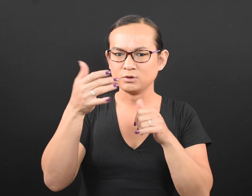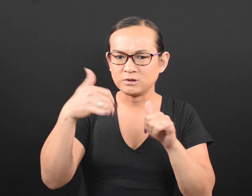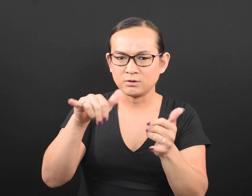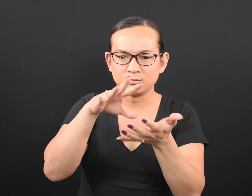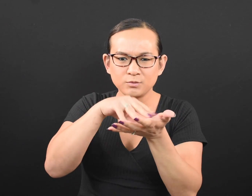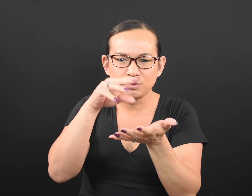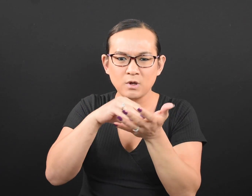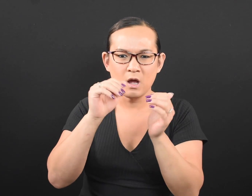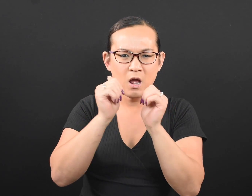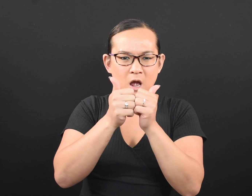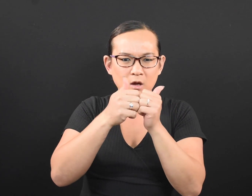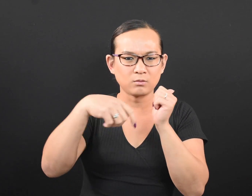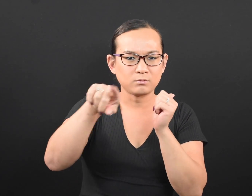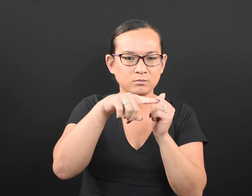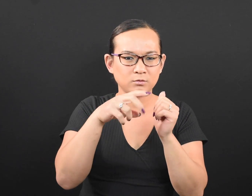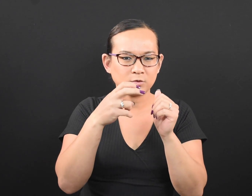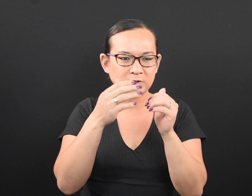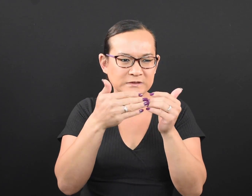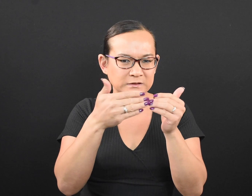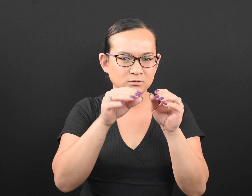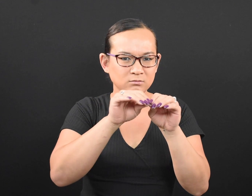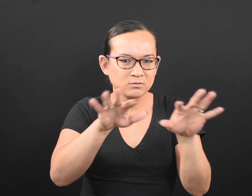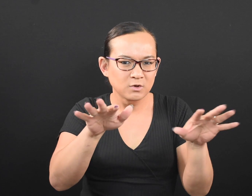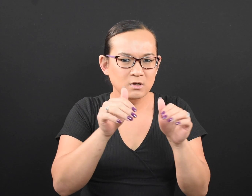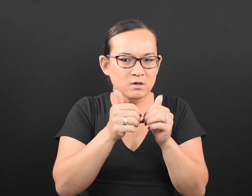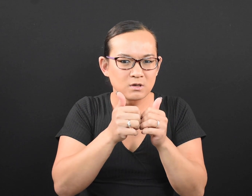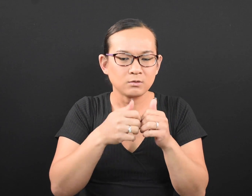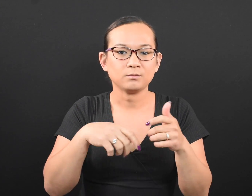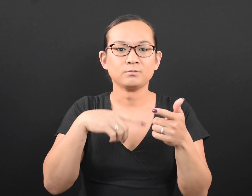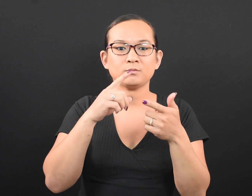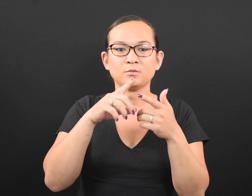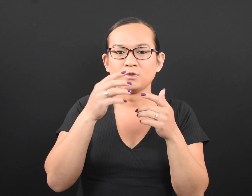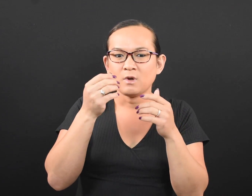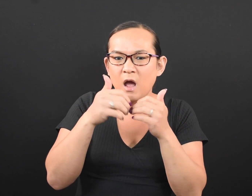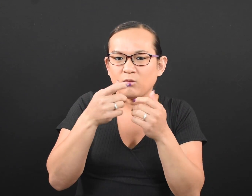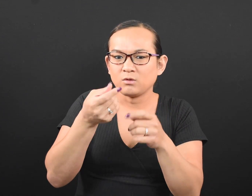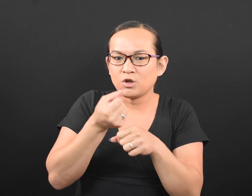Scientists are working to learn more about how easily they spread, whether they could cause more